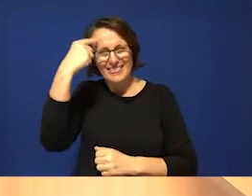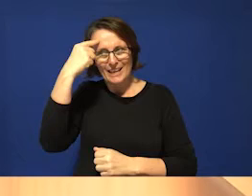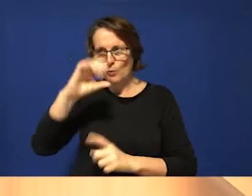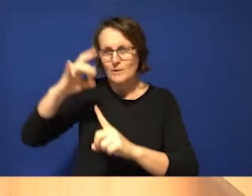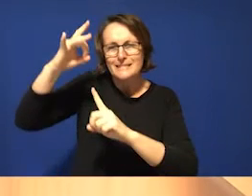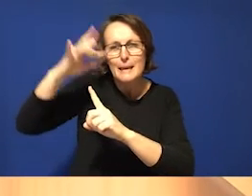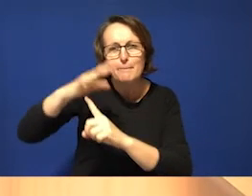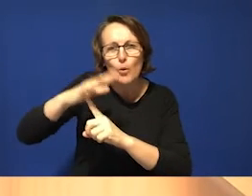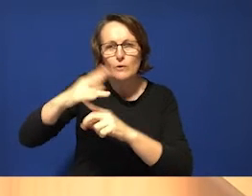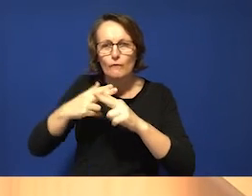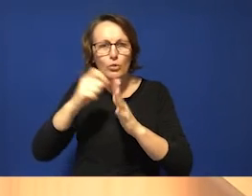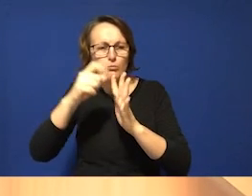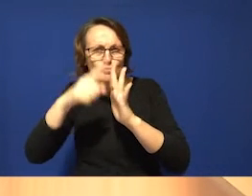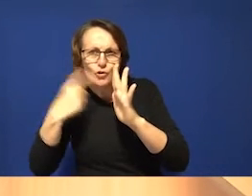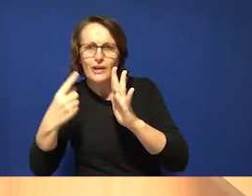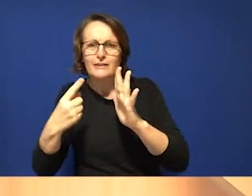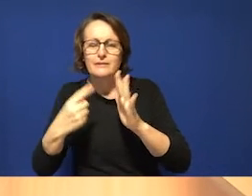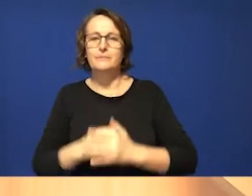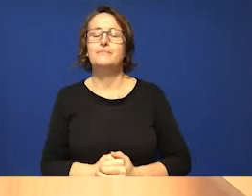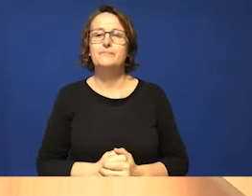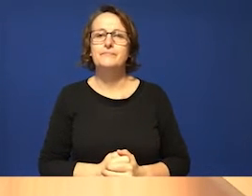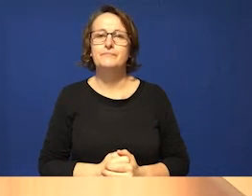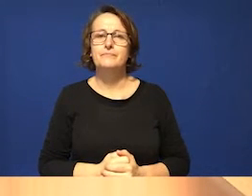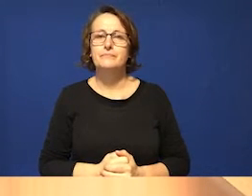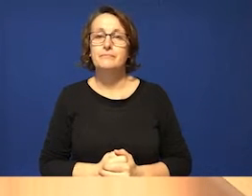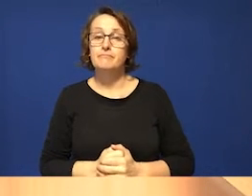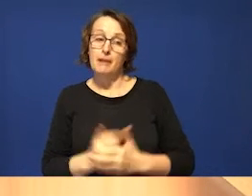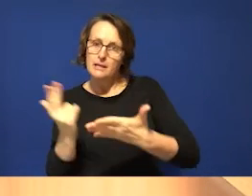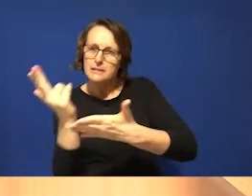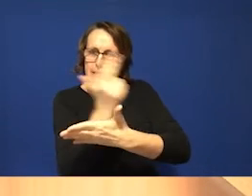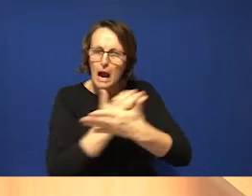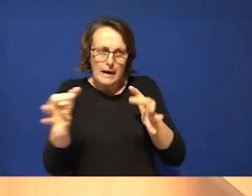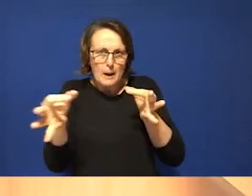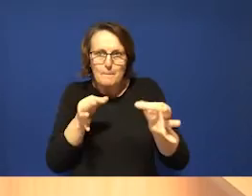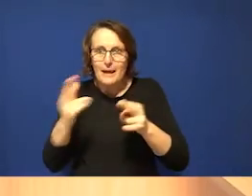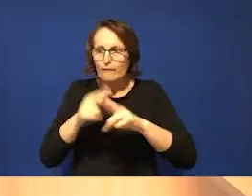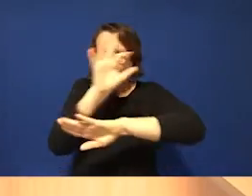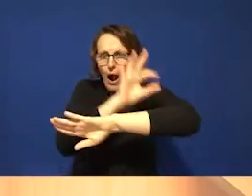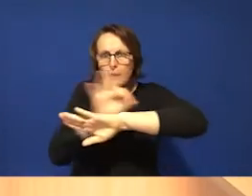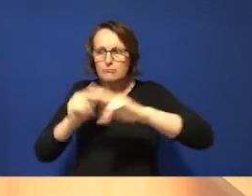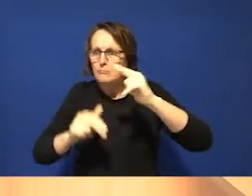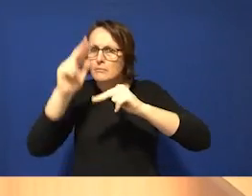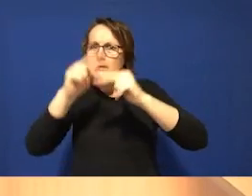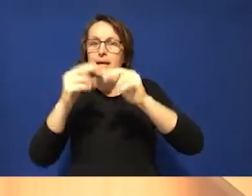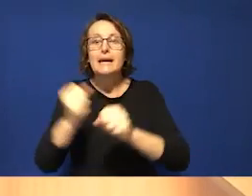"and sensitivity of this project. "The outstanding design demonstrates confidence "in making public architecture